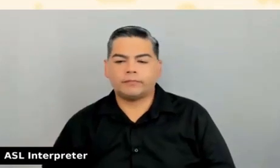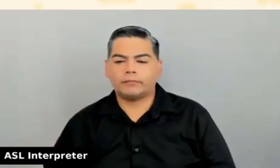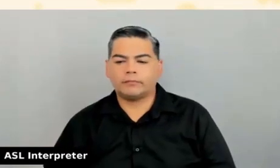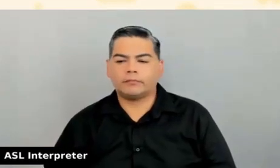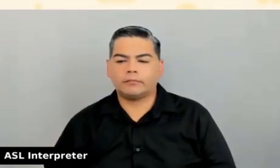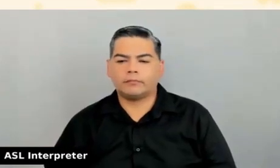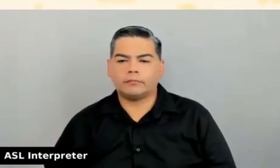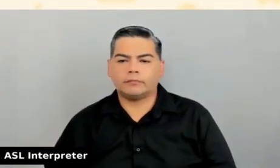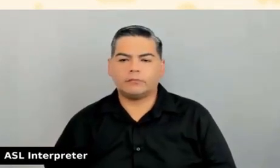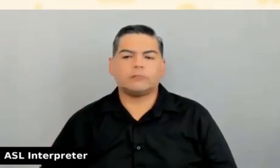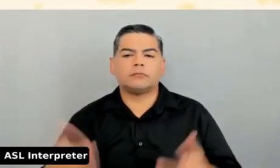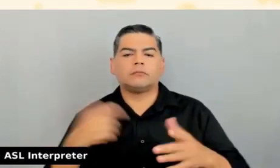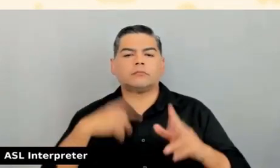Now I always get asked what about theme builders?